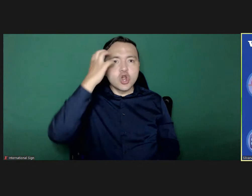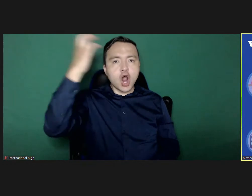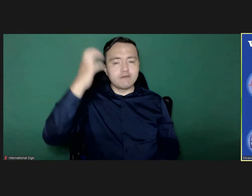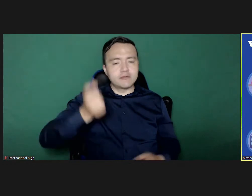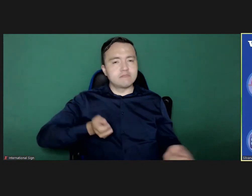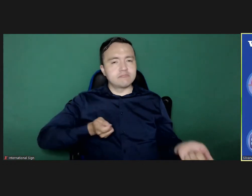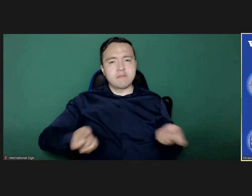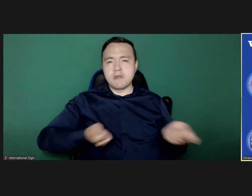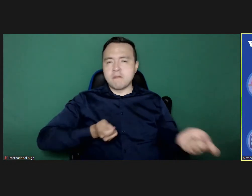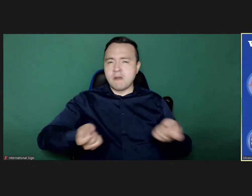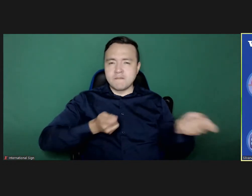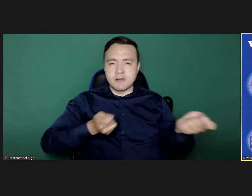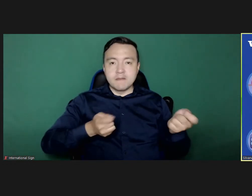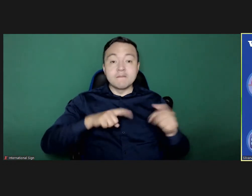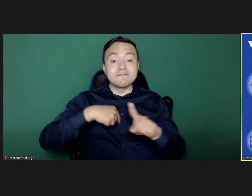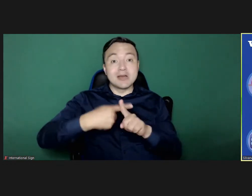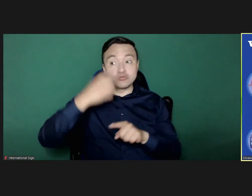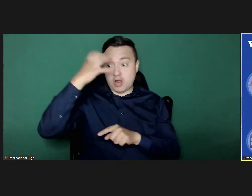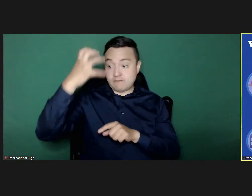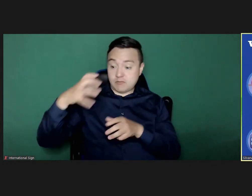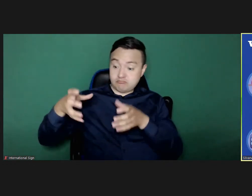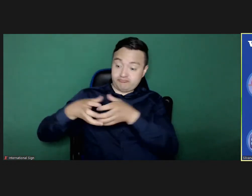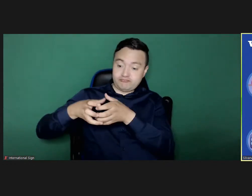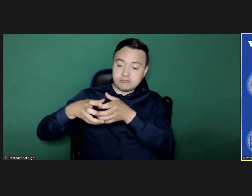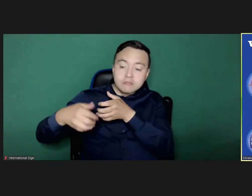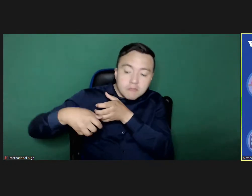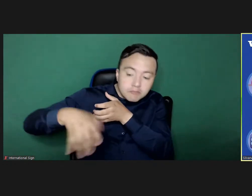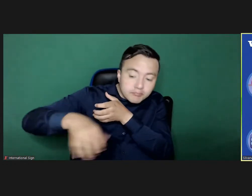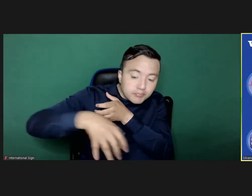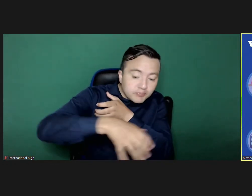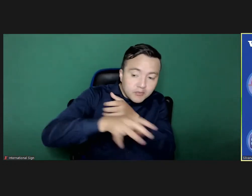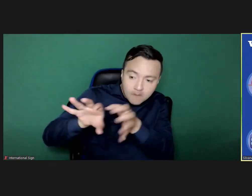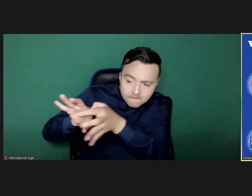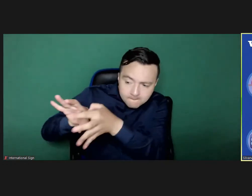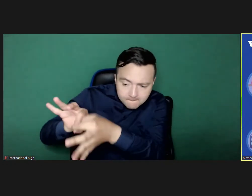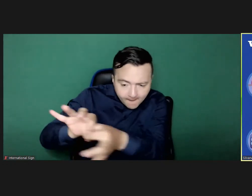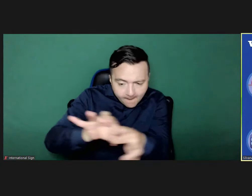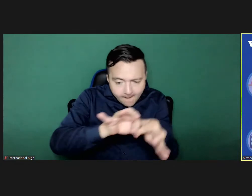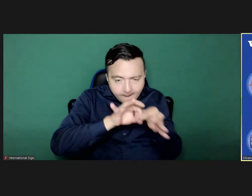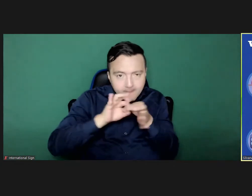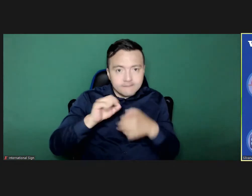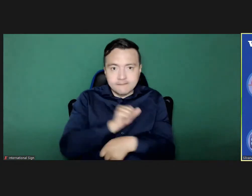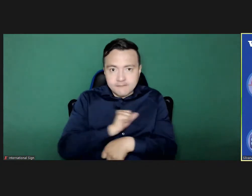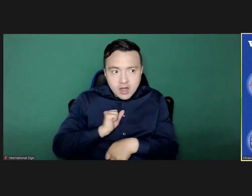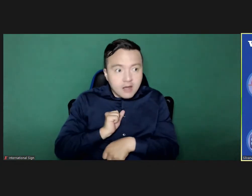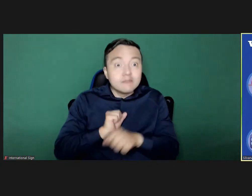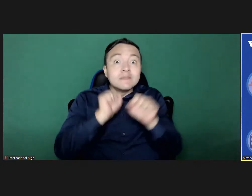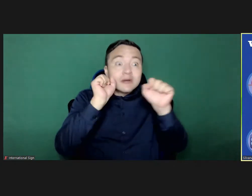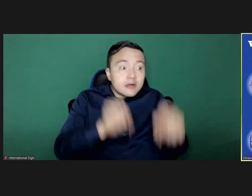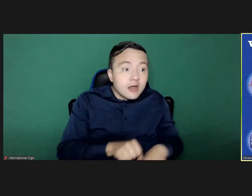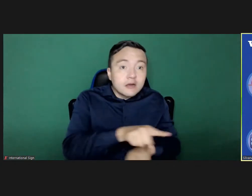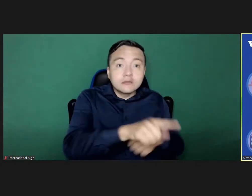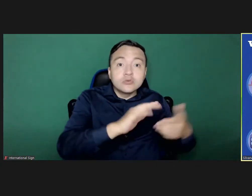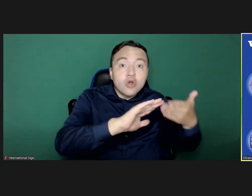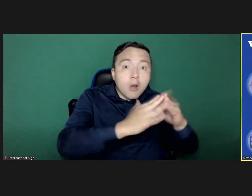community supports, as well as the Jamaica Moves and Wellness Campaigns. So congratulations to you again, Minister Tufton and the team.